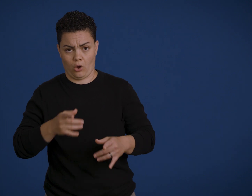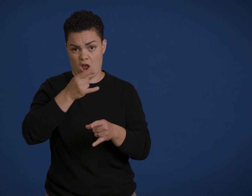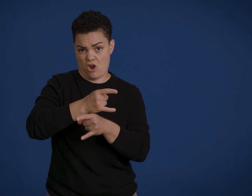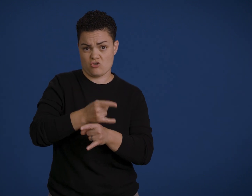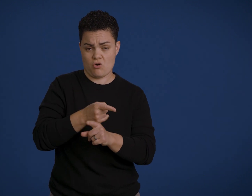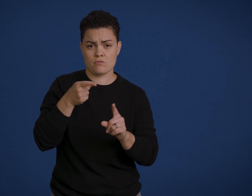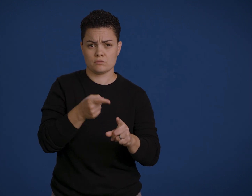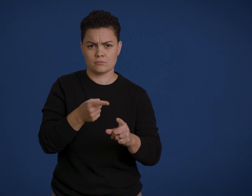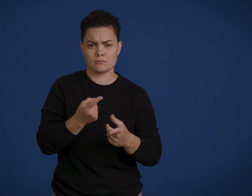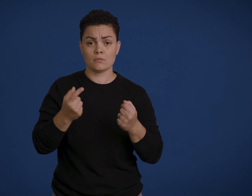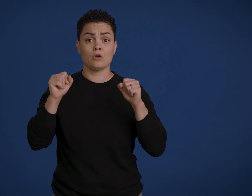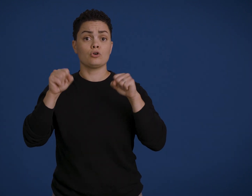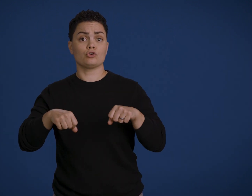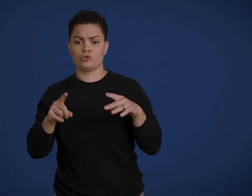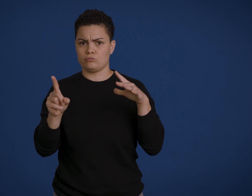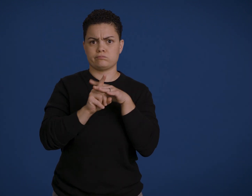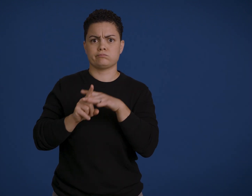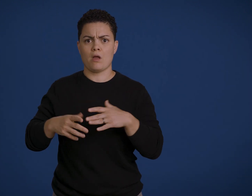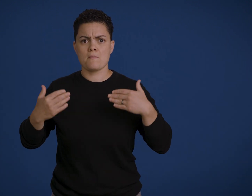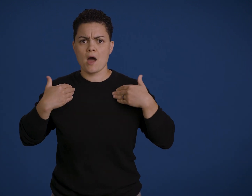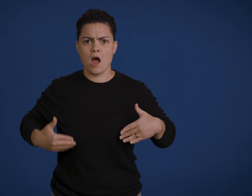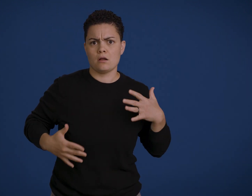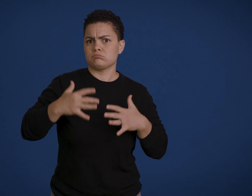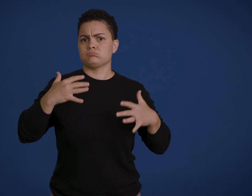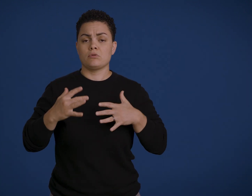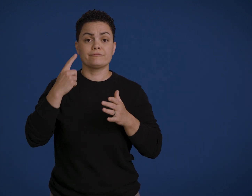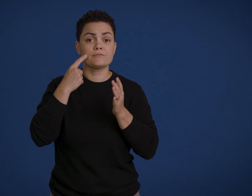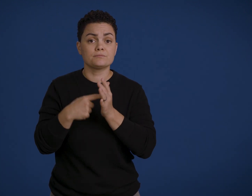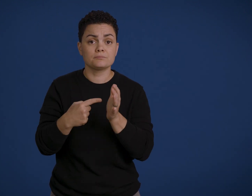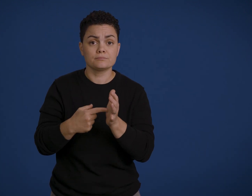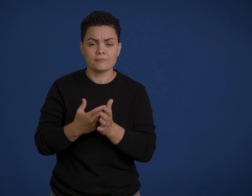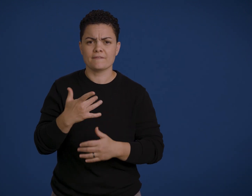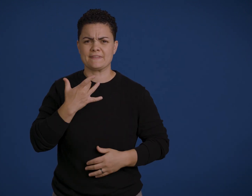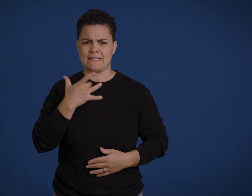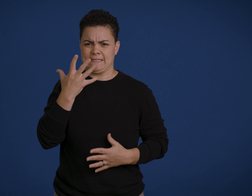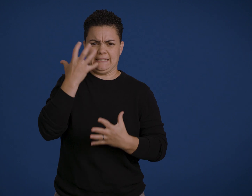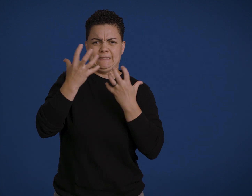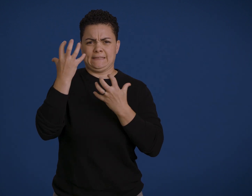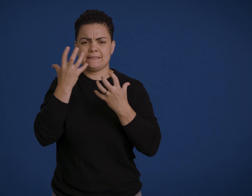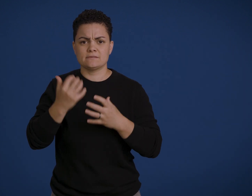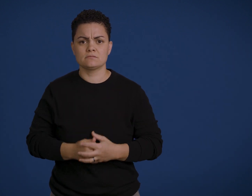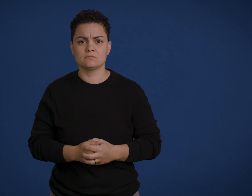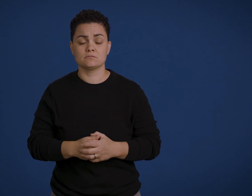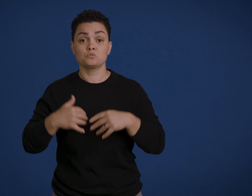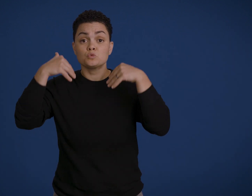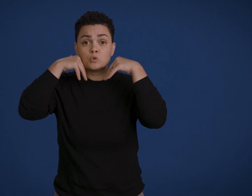there are a variety of signs and symptoms associated with alcohol withdrawal. These include: agitation,